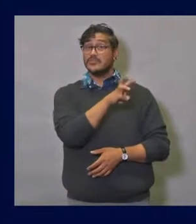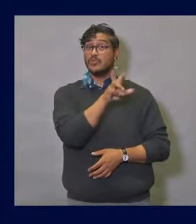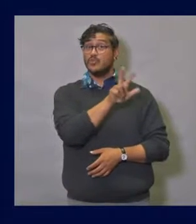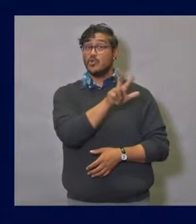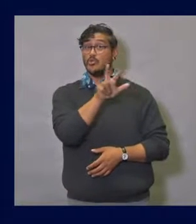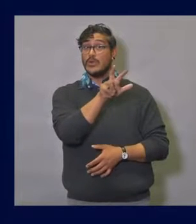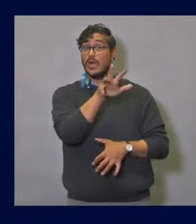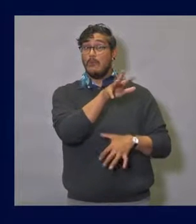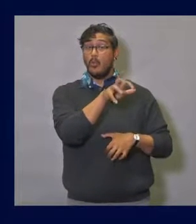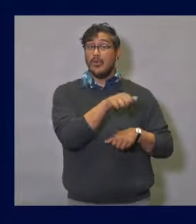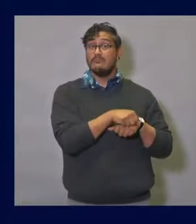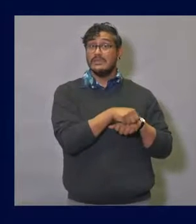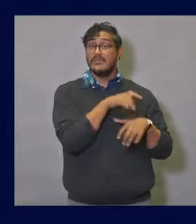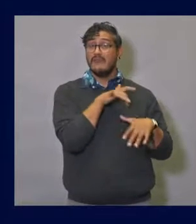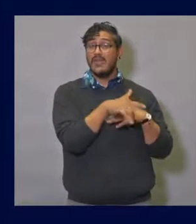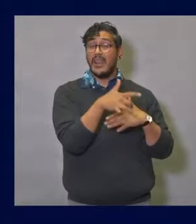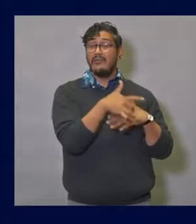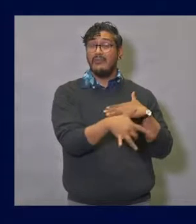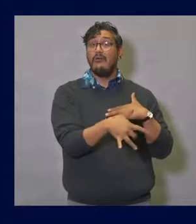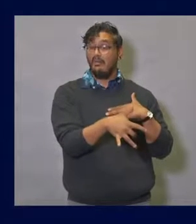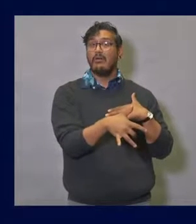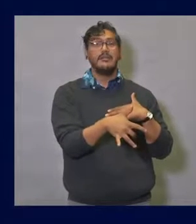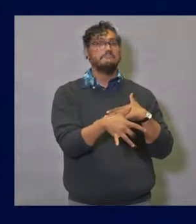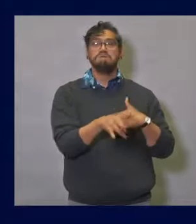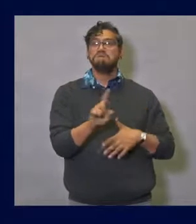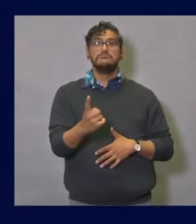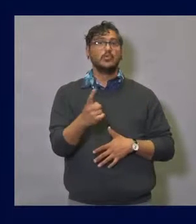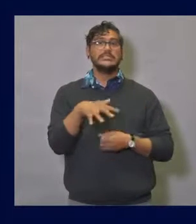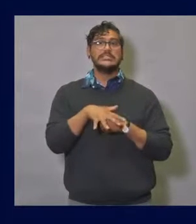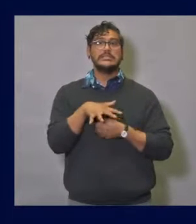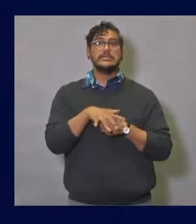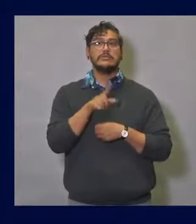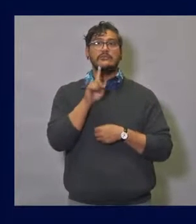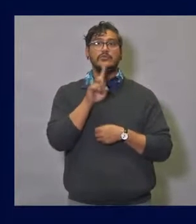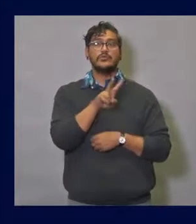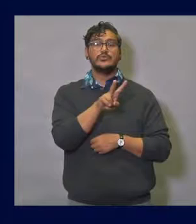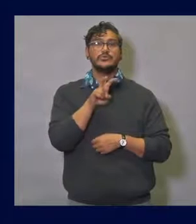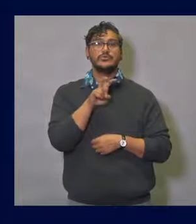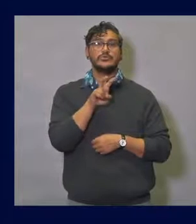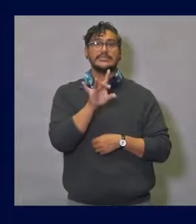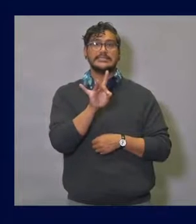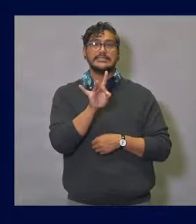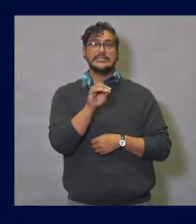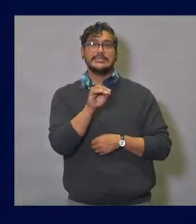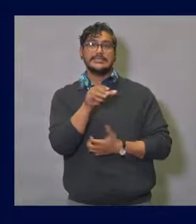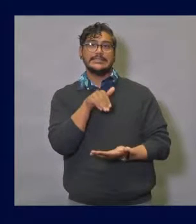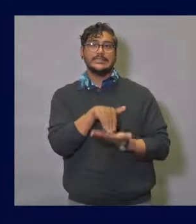THIS WEEK ALONE, THERE WERE OVER